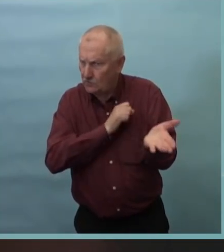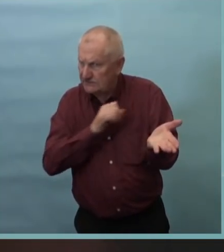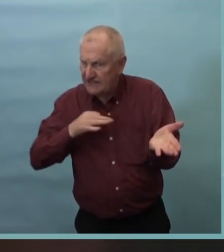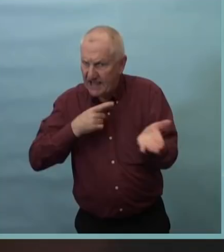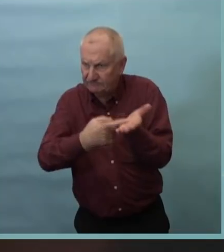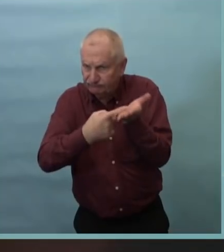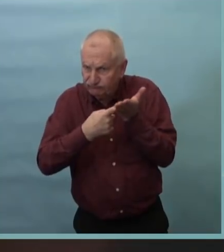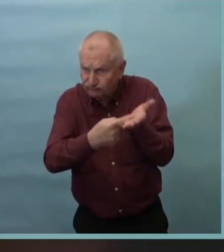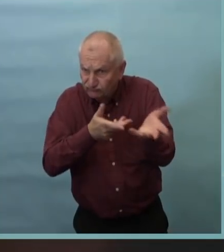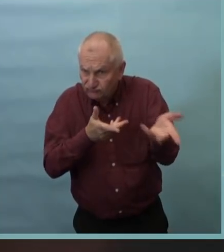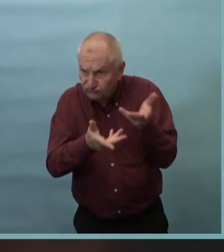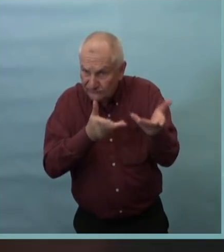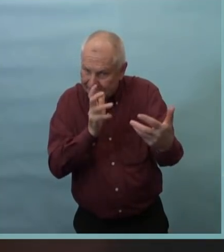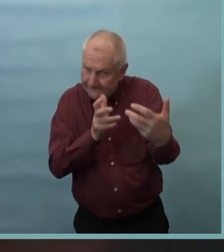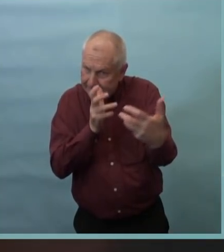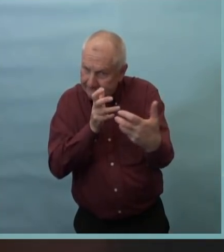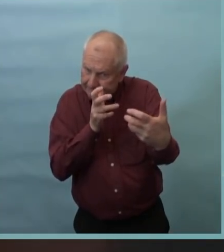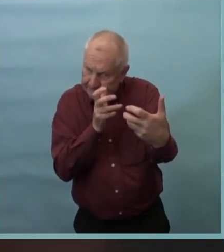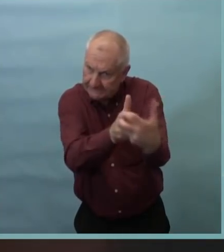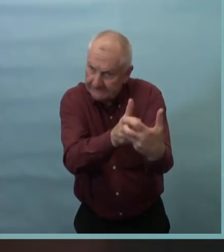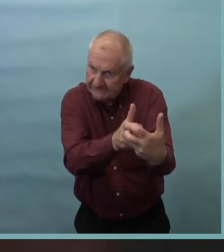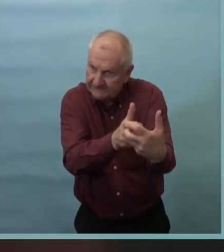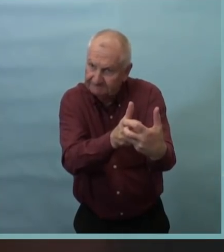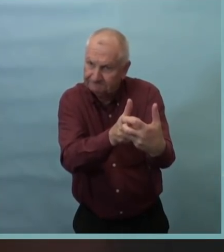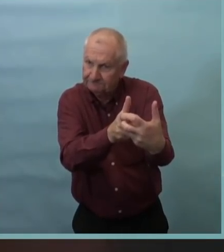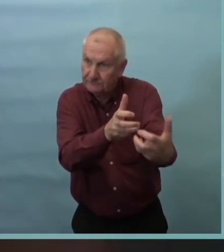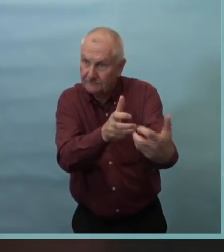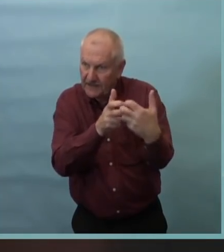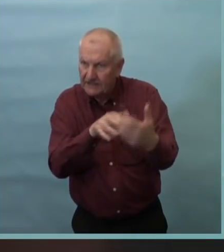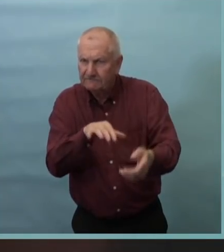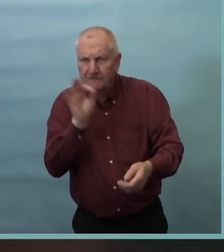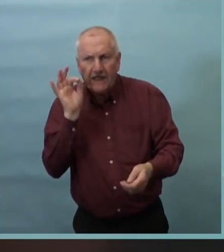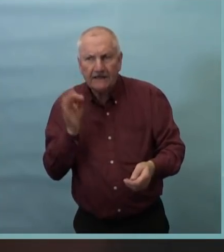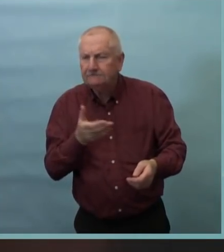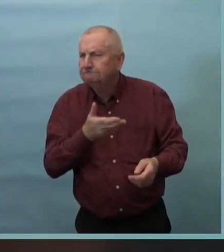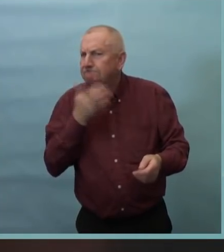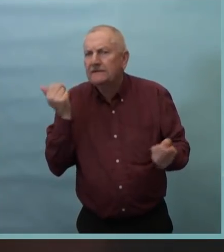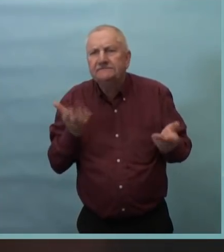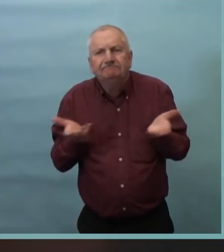location will be it doesn't necessarily mean that's a for sure but that we want